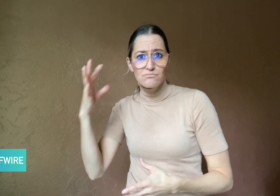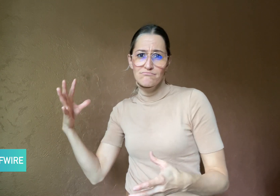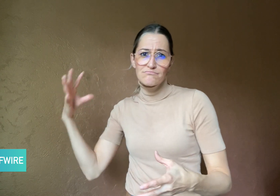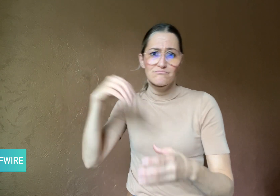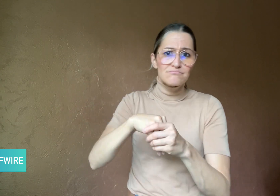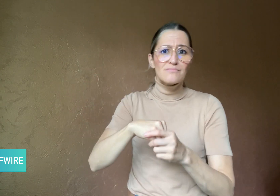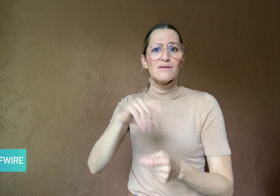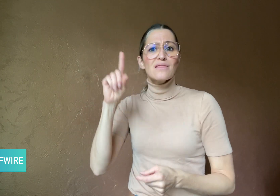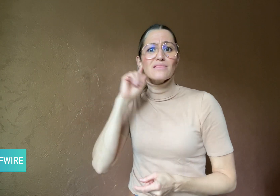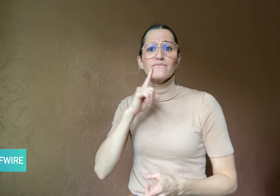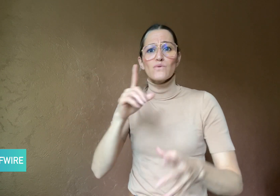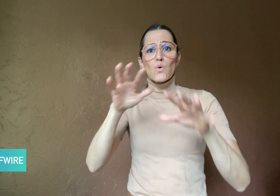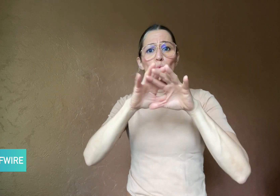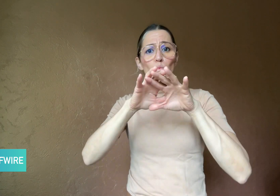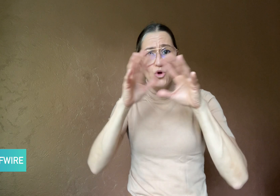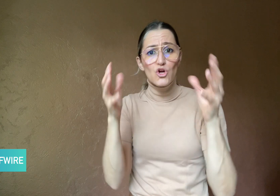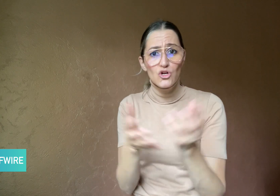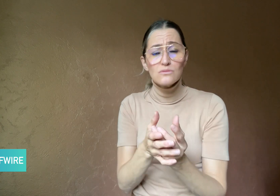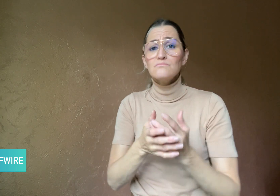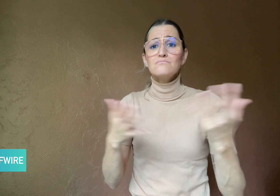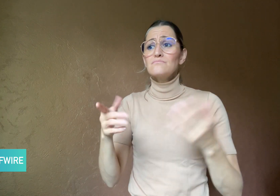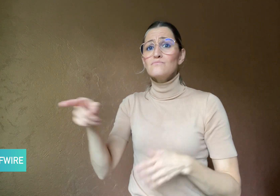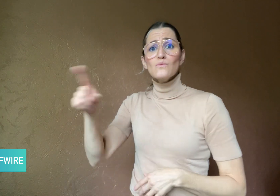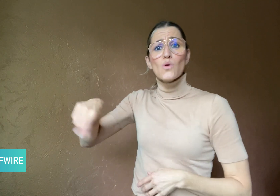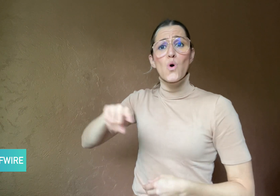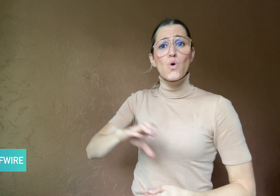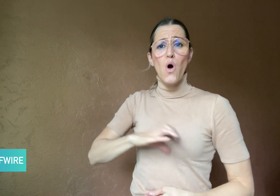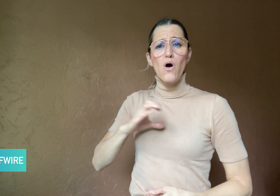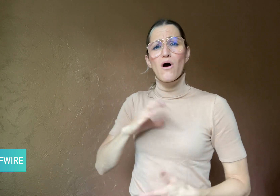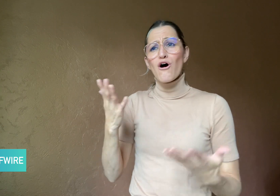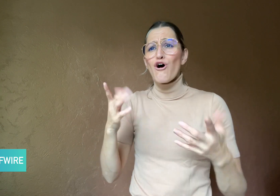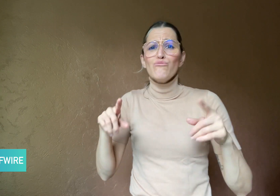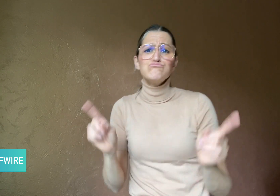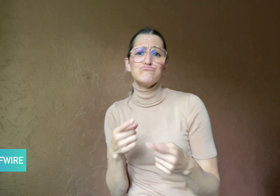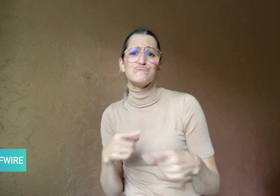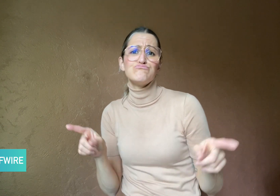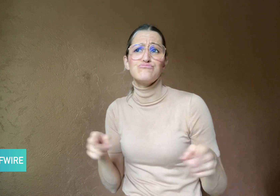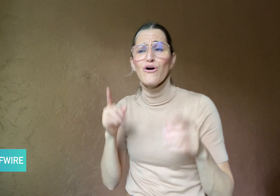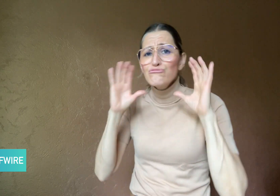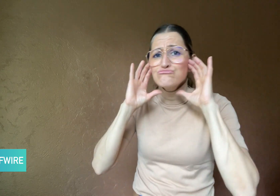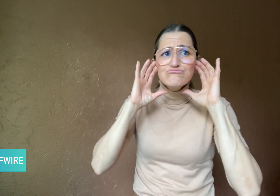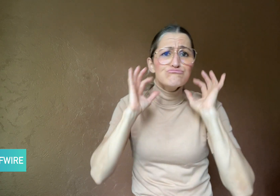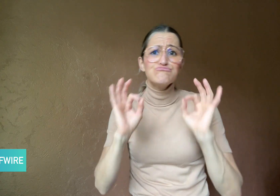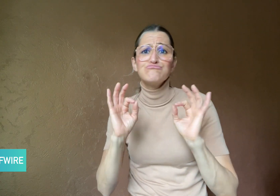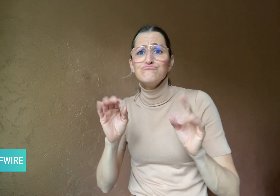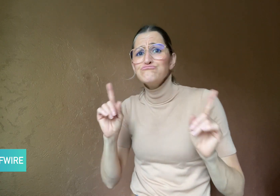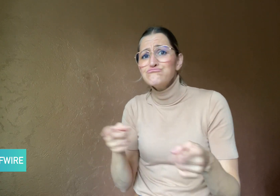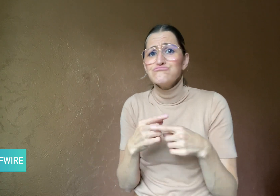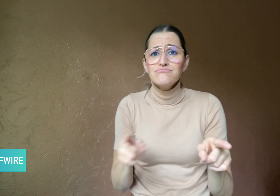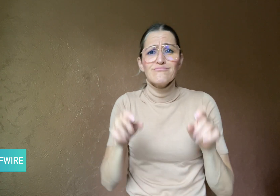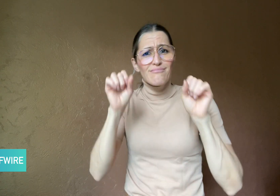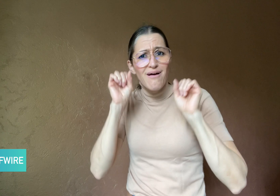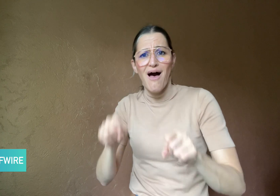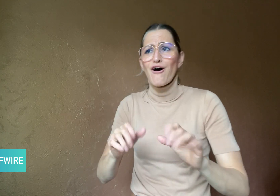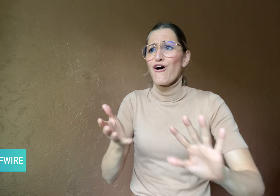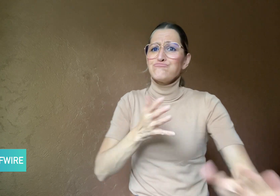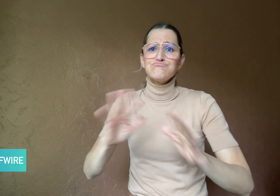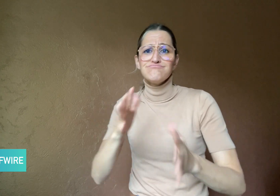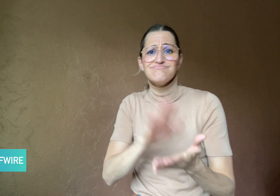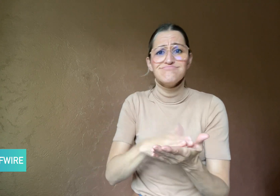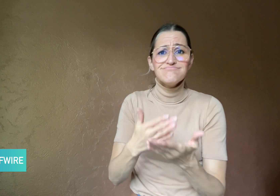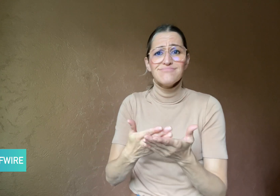in a Deaf world. Some CODAs enjoy listening to music and